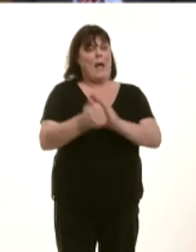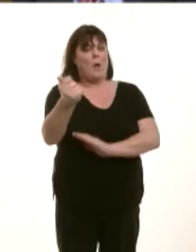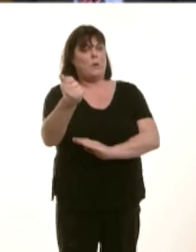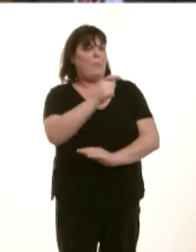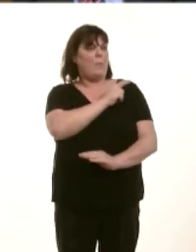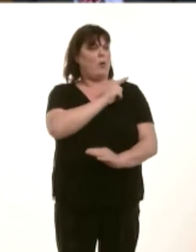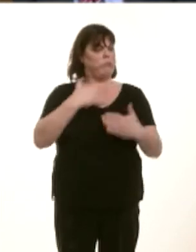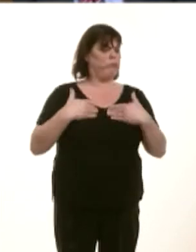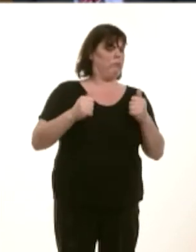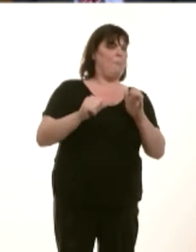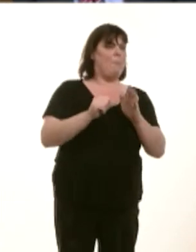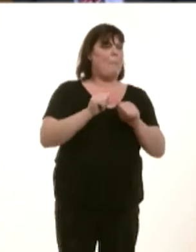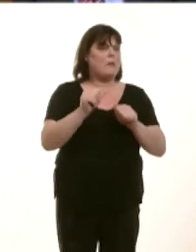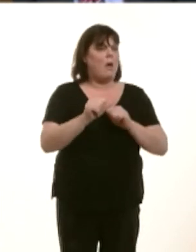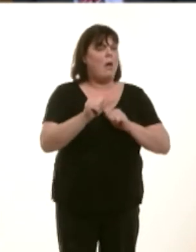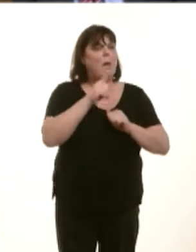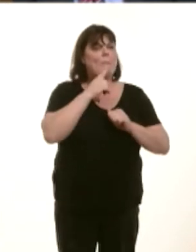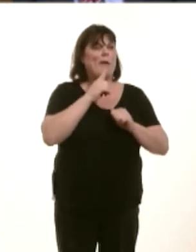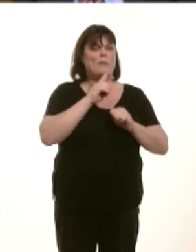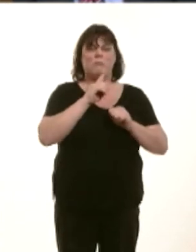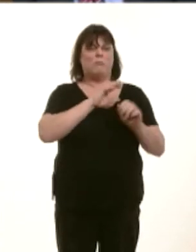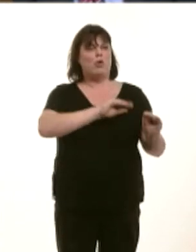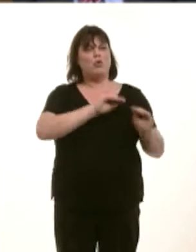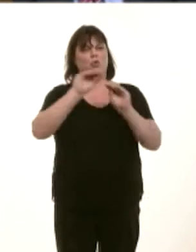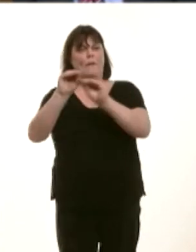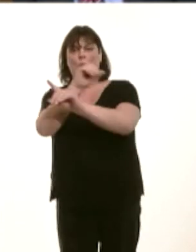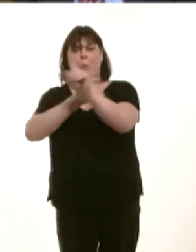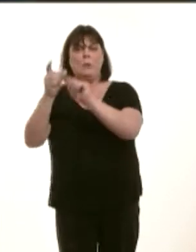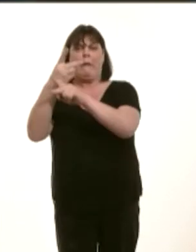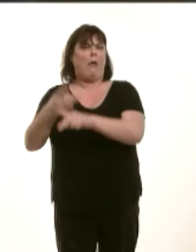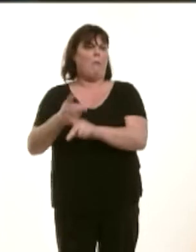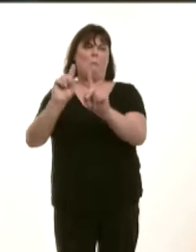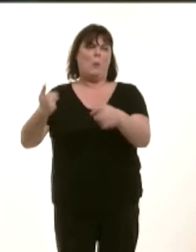through dealing with delayed transfers of care, which we see increasing in England because